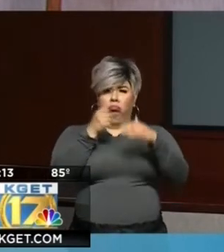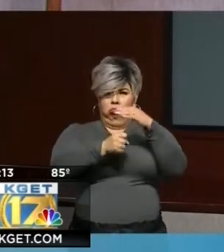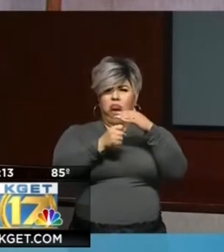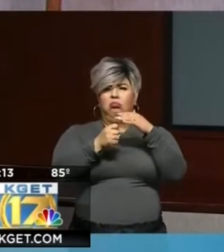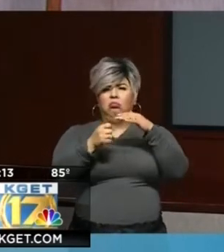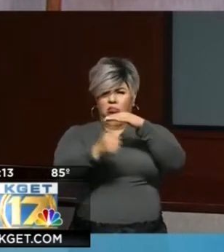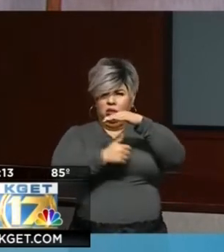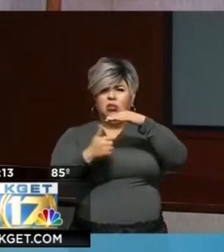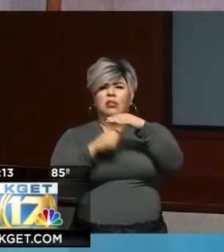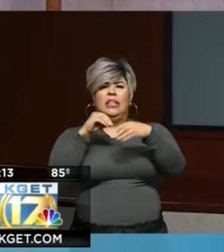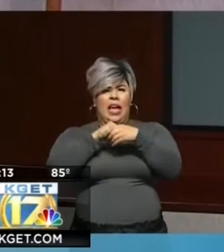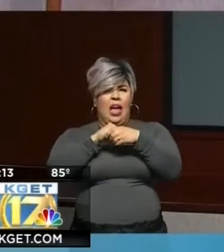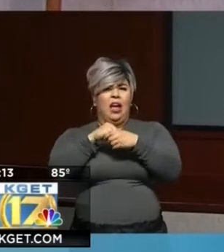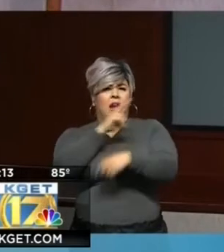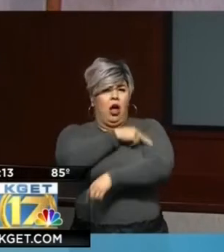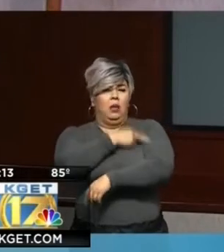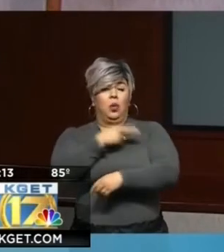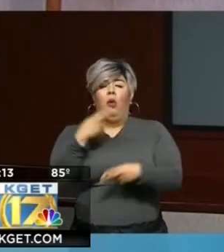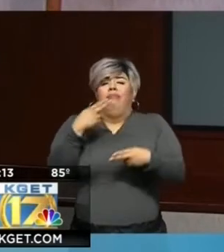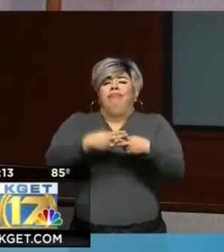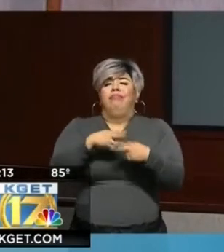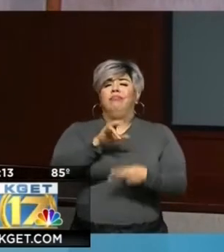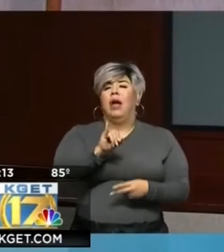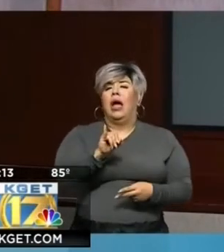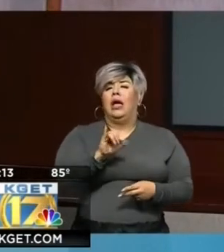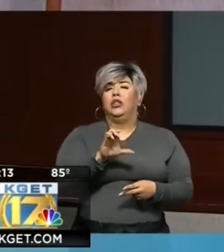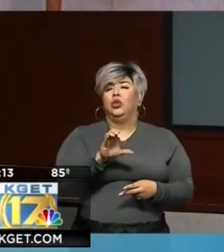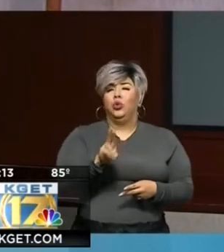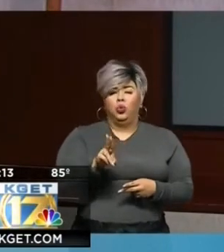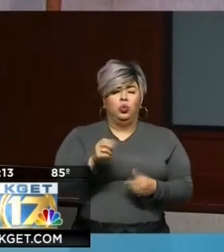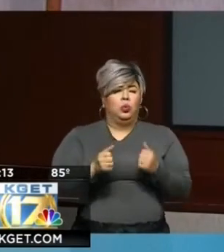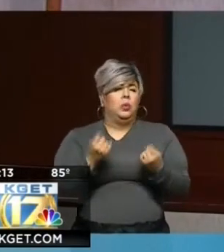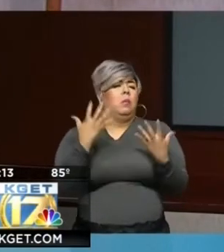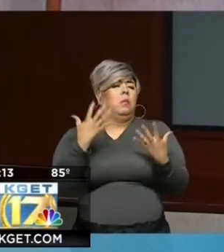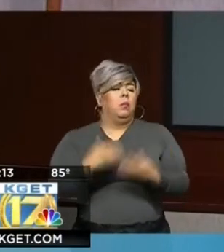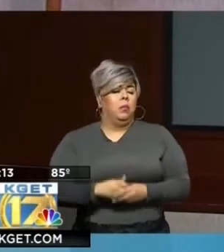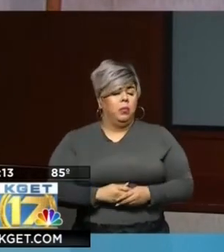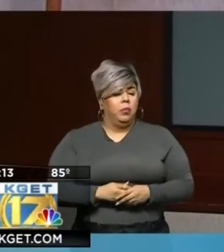HOSPITALIZATIONS. HOW MANY THE 123 PEOPLE BEING